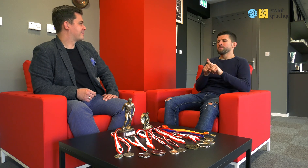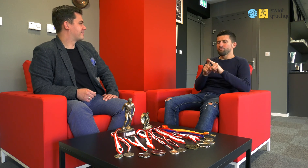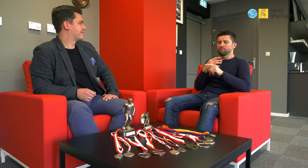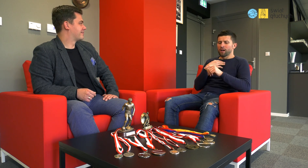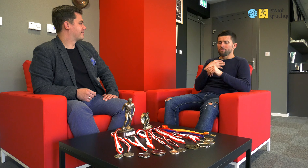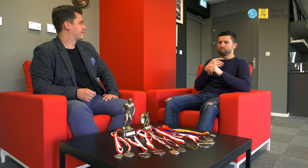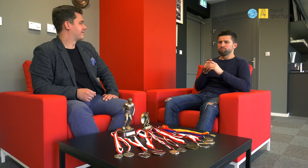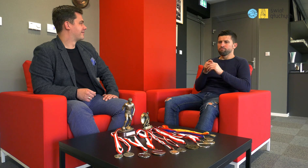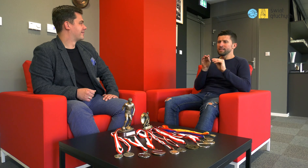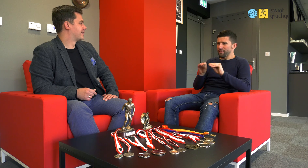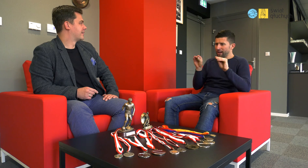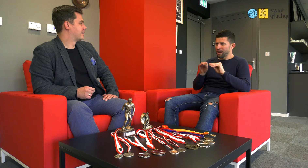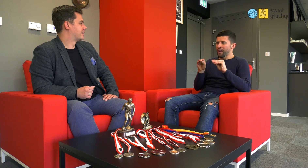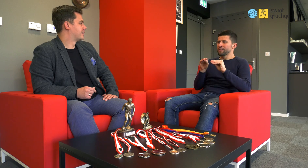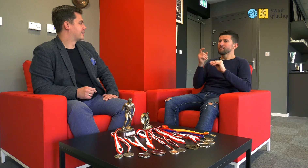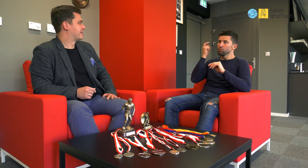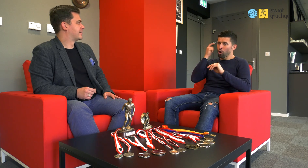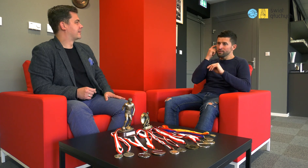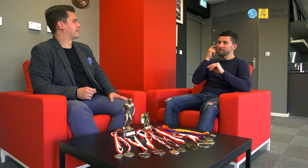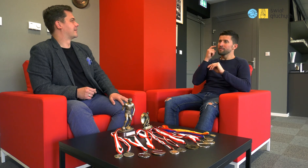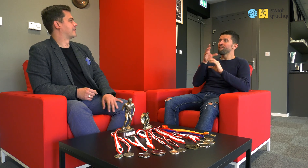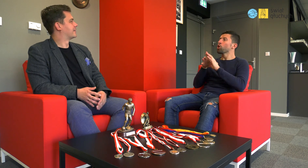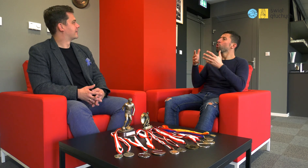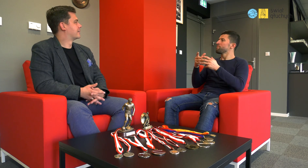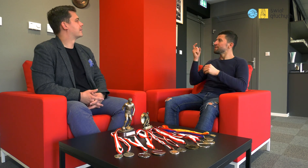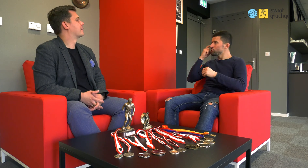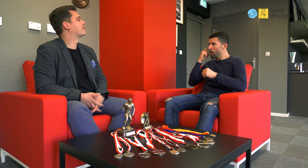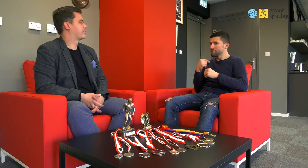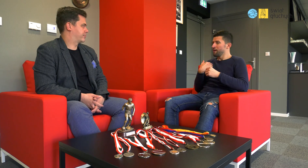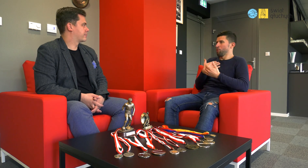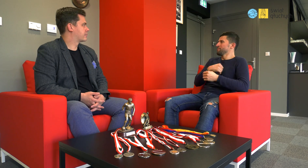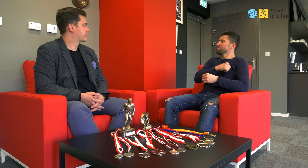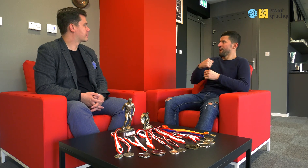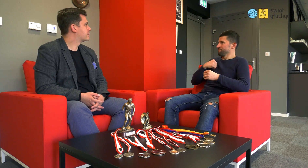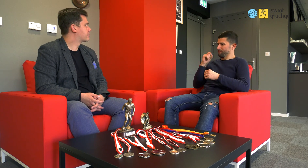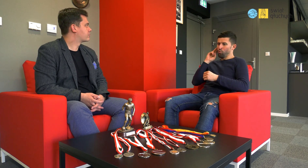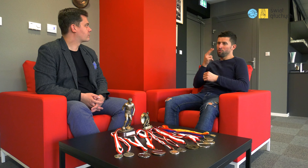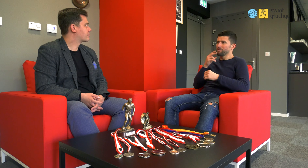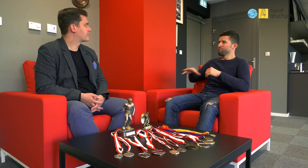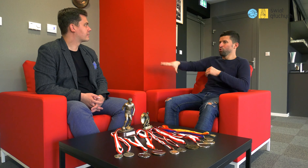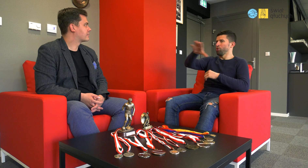I had a hearing coach, at the hearing club, Where I was the only deaf person.